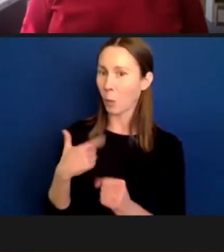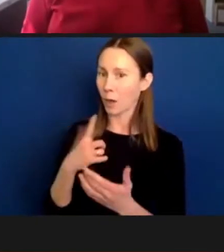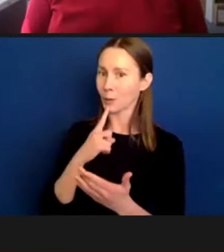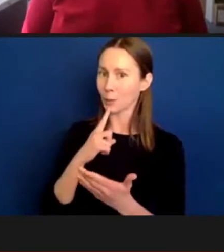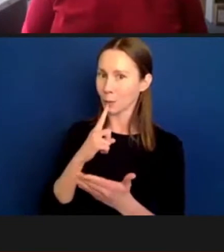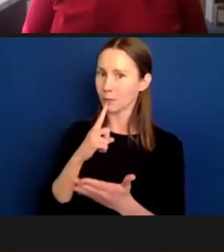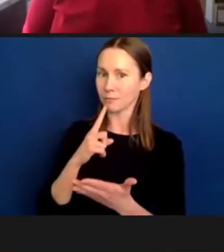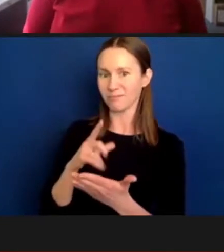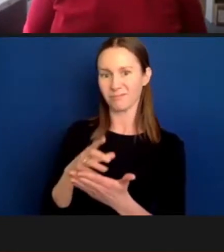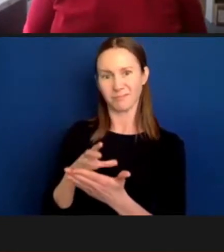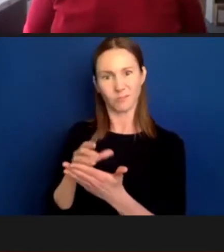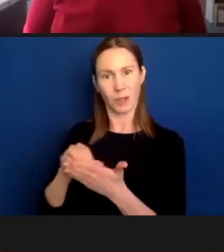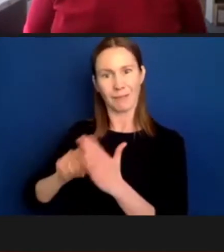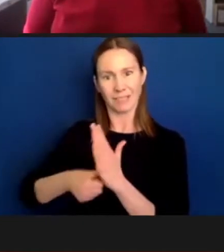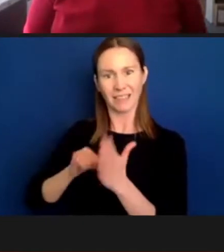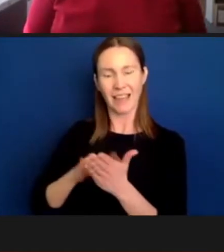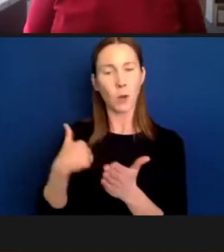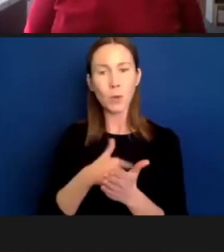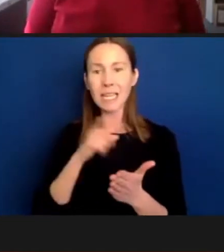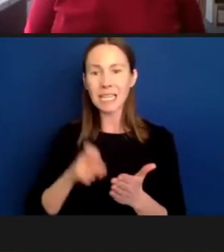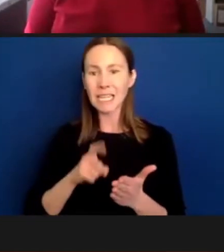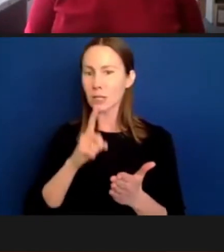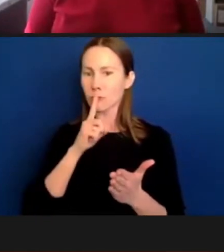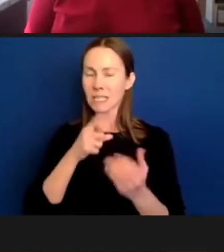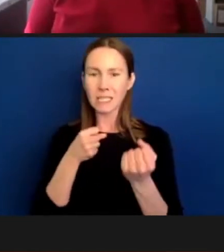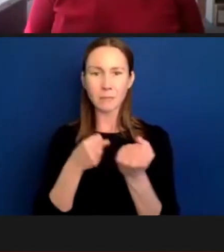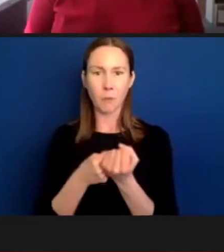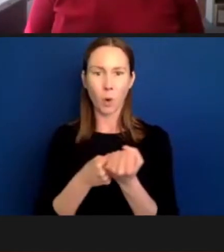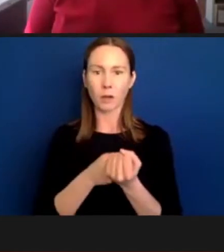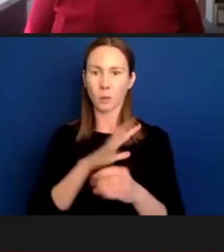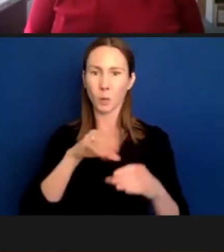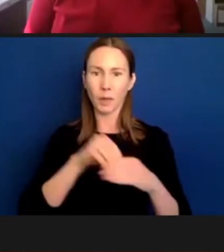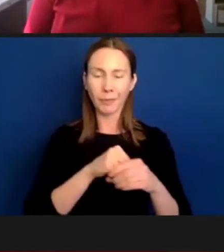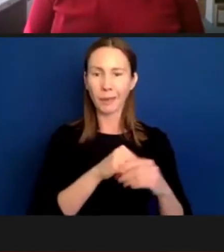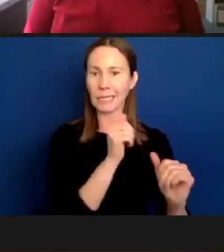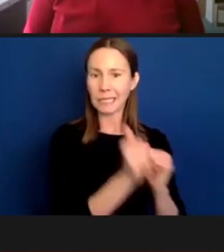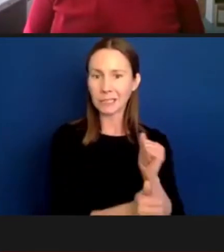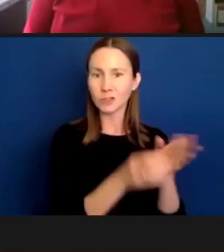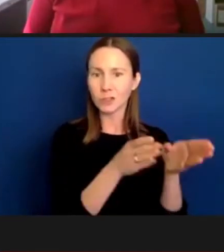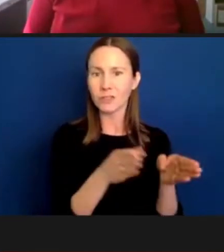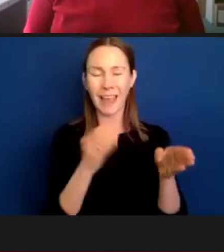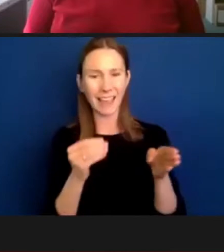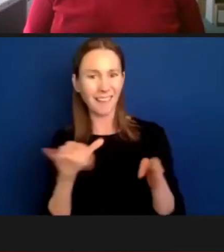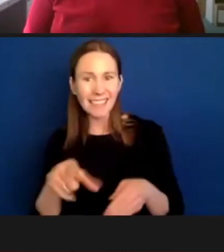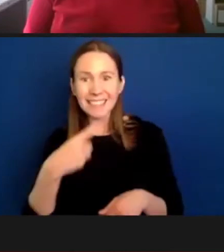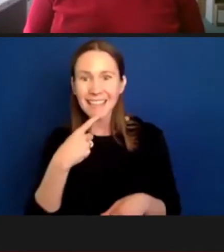need dynamic subordinancy with individual physicians, and mentor up, and be champions,